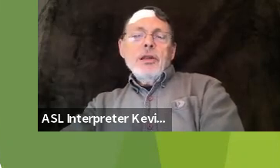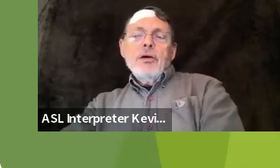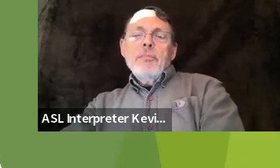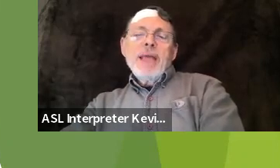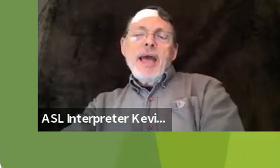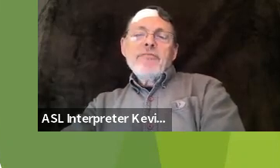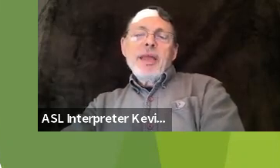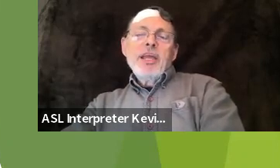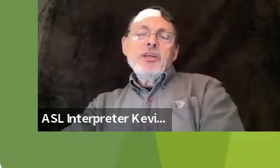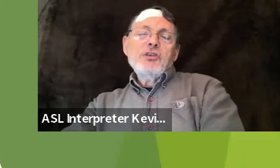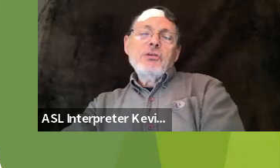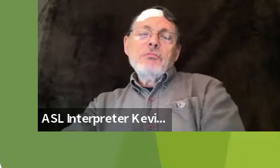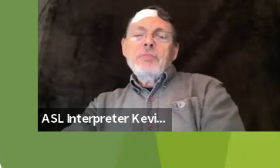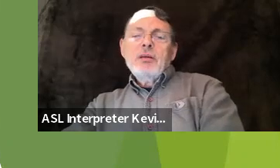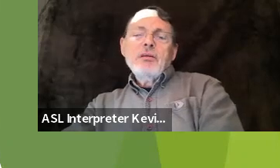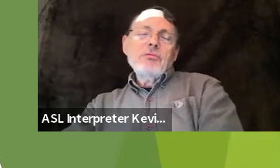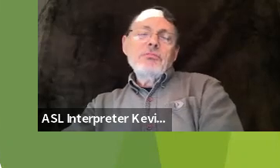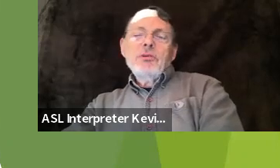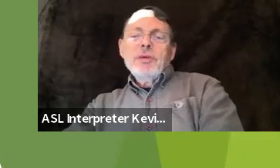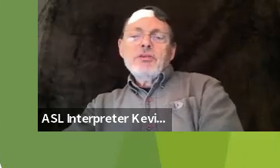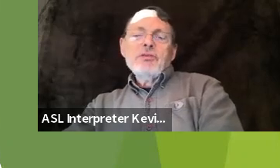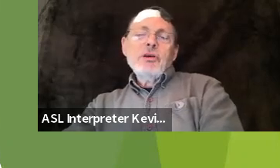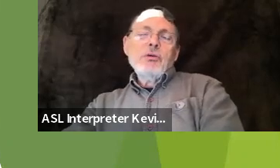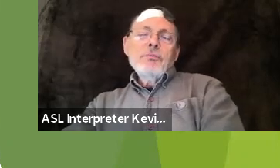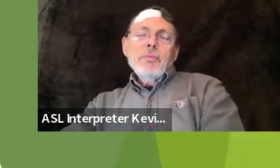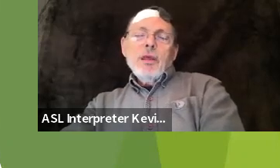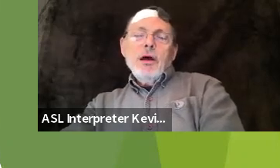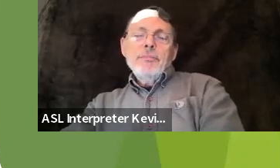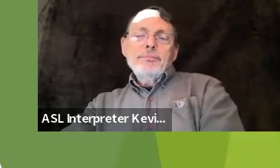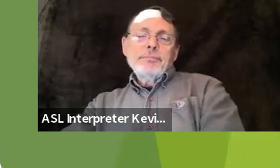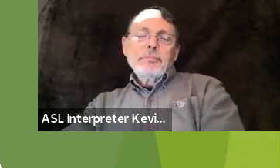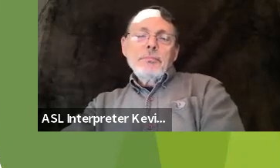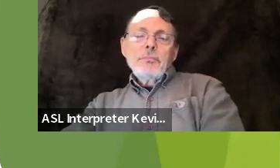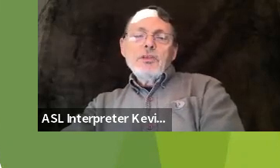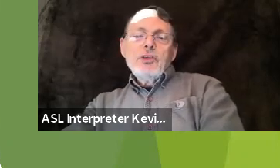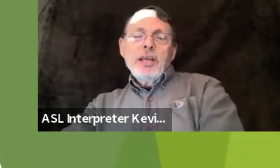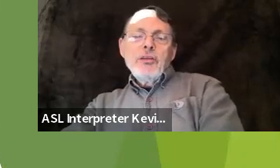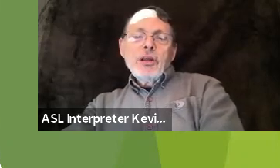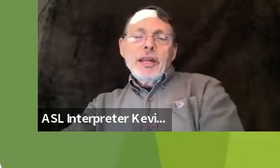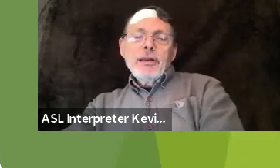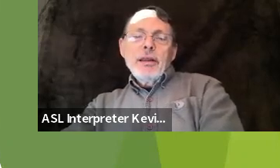You know, maybe a half page could be 2 minutes or so. So take a look at it.